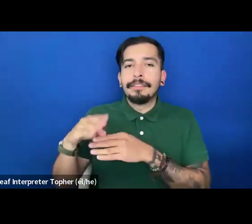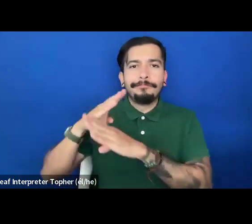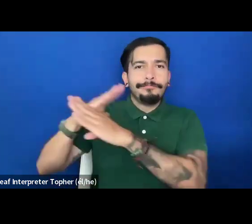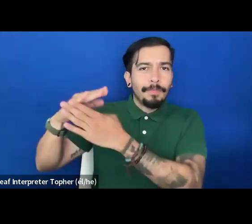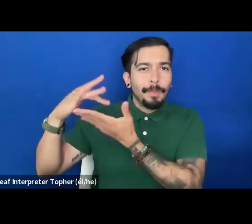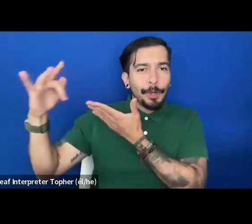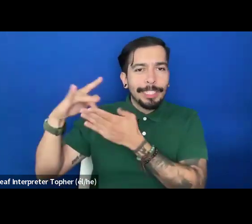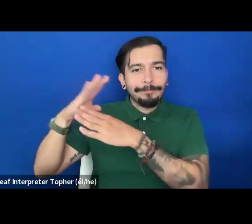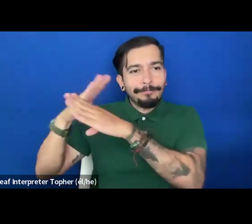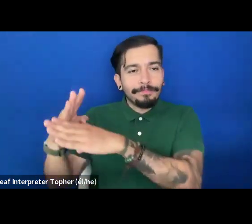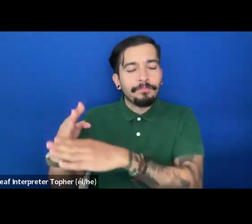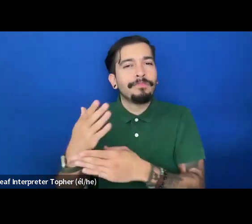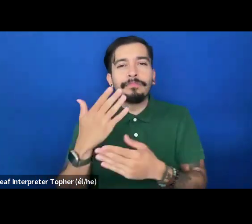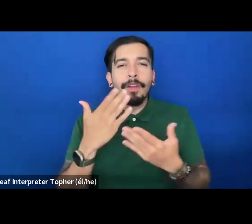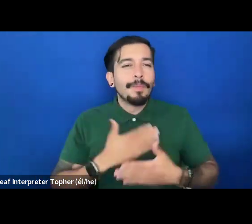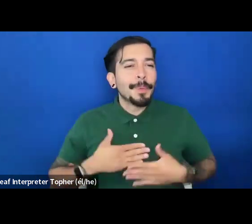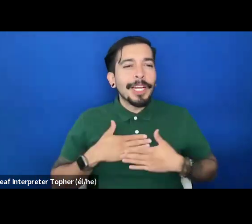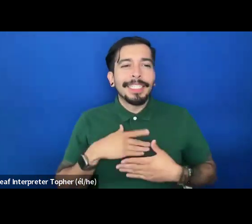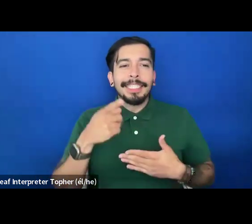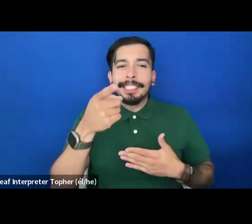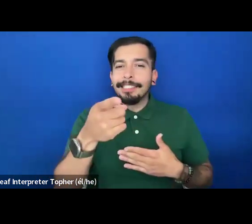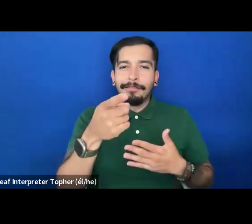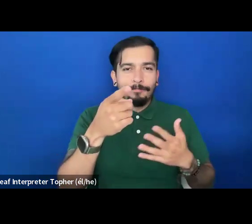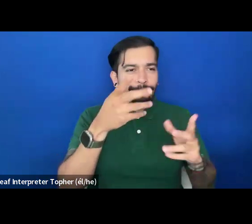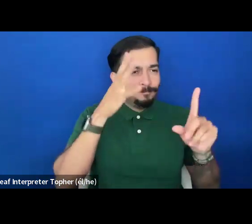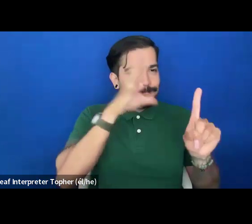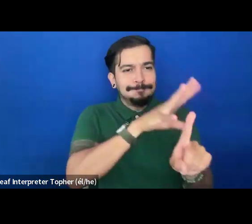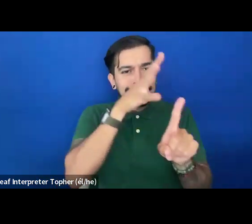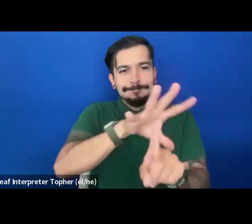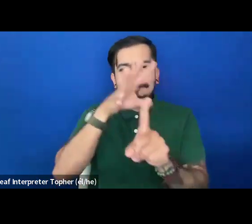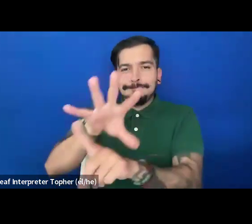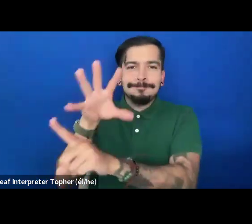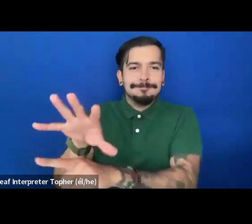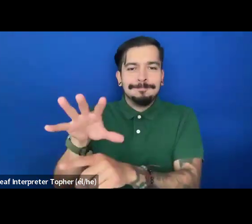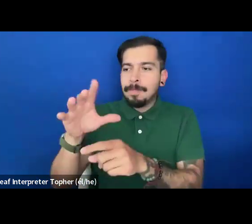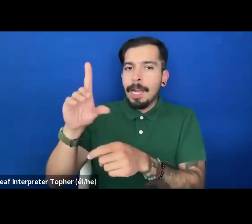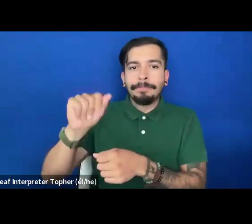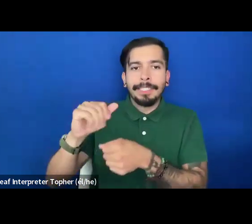that ableism and, uh, or excuse me, racism and,